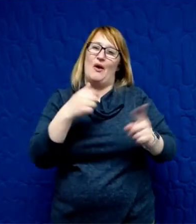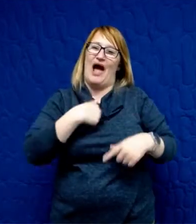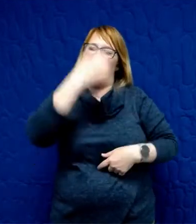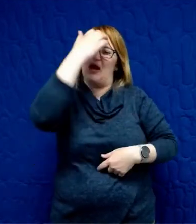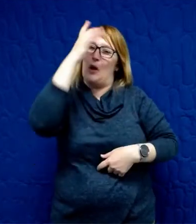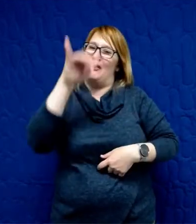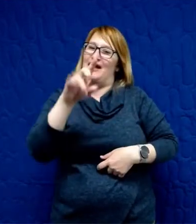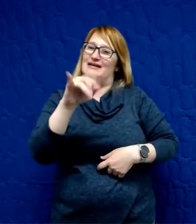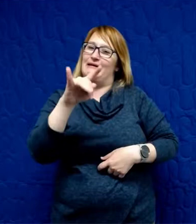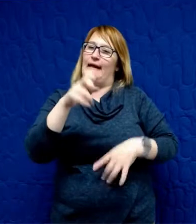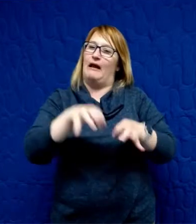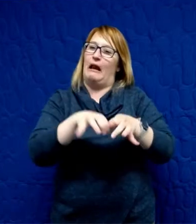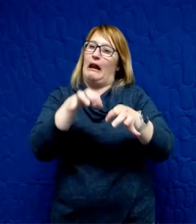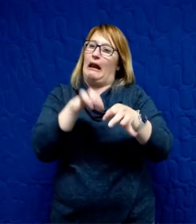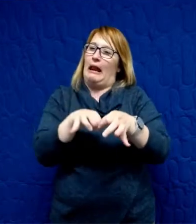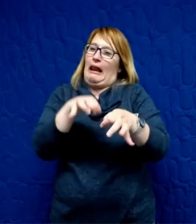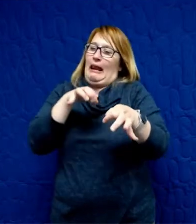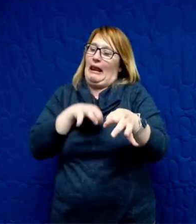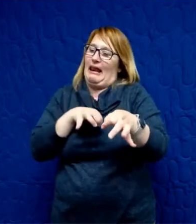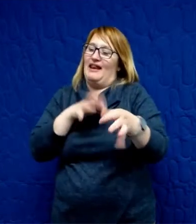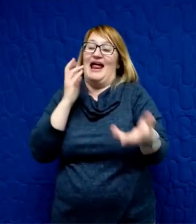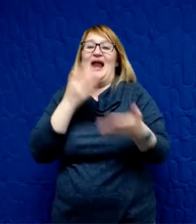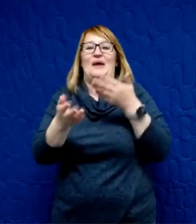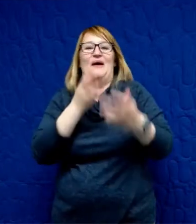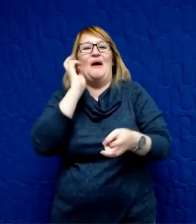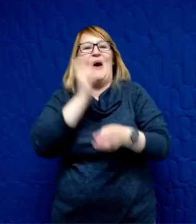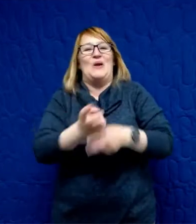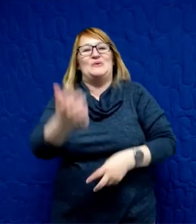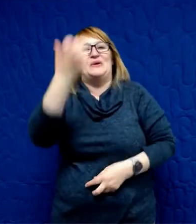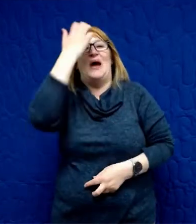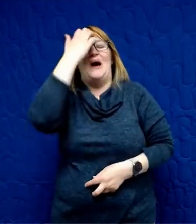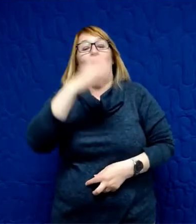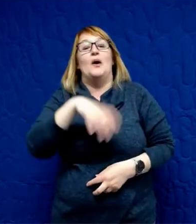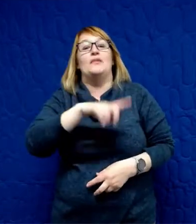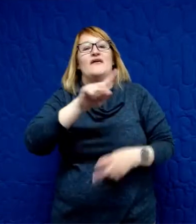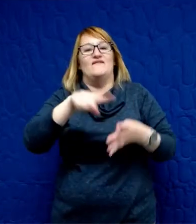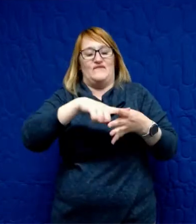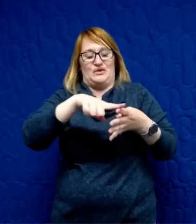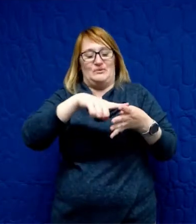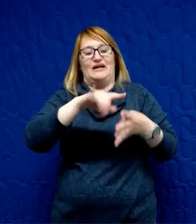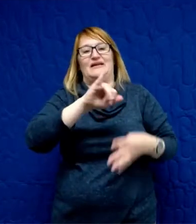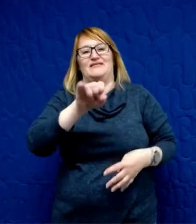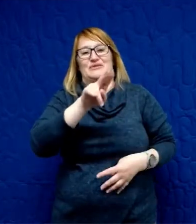earlier so it's hard to know - but anyway the first week of June is when you find